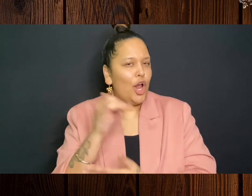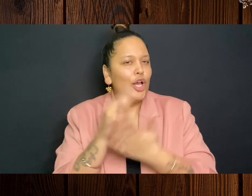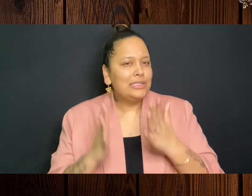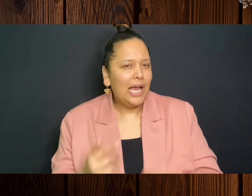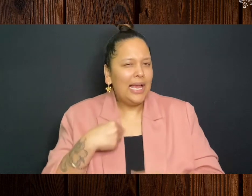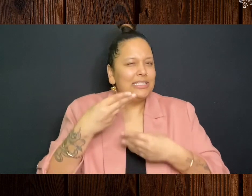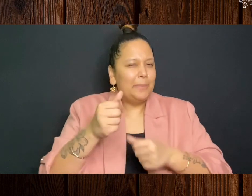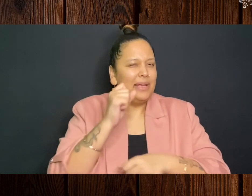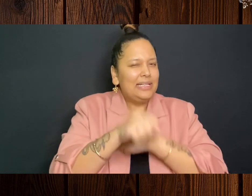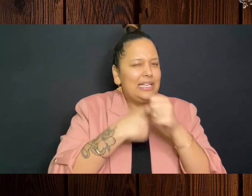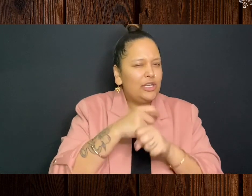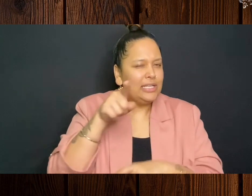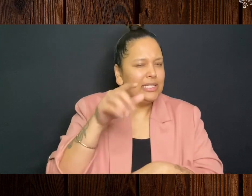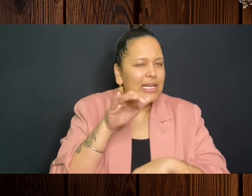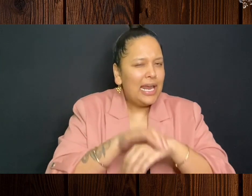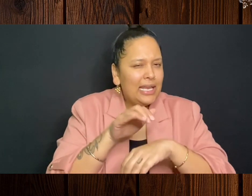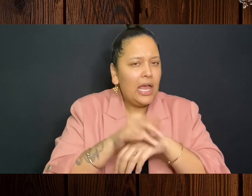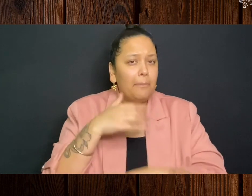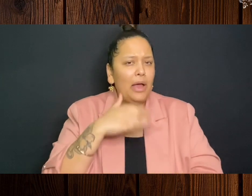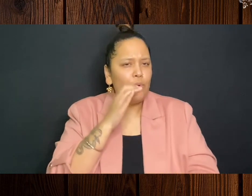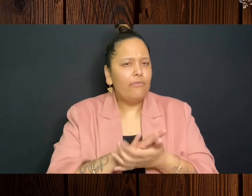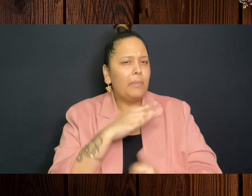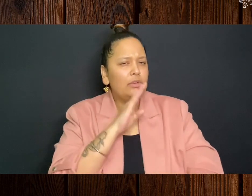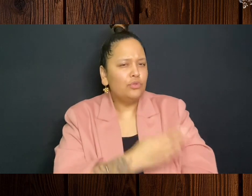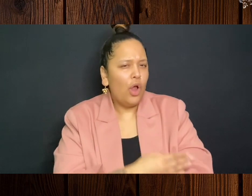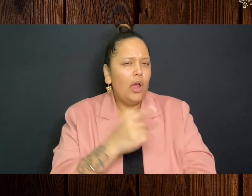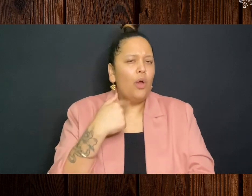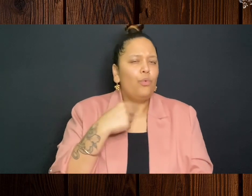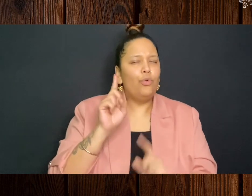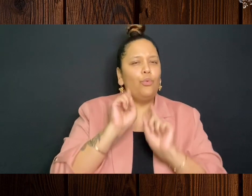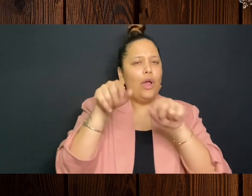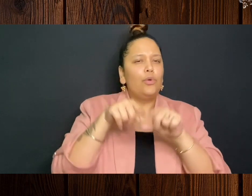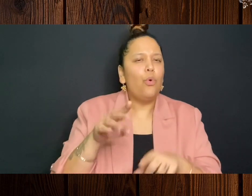England with my wife and daughter, and we were going to open mic